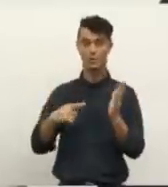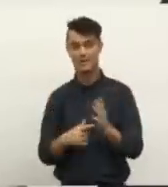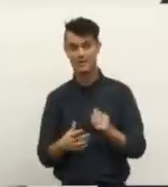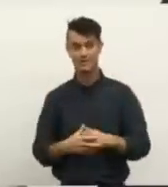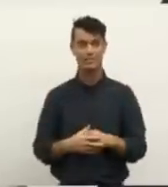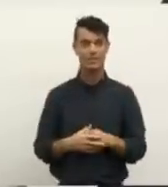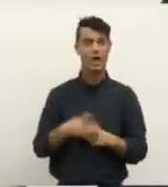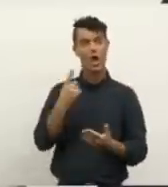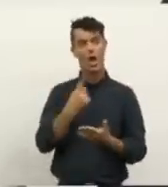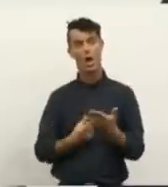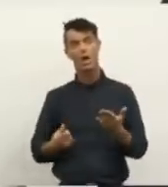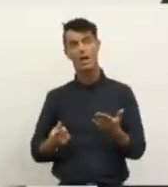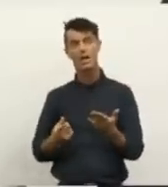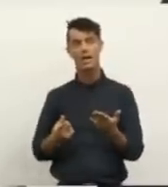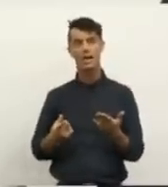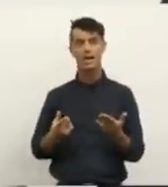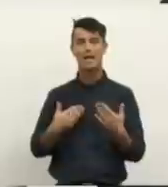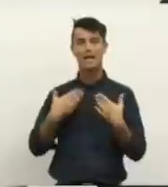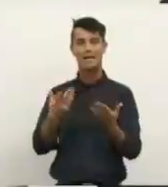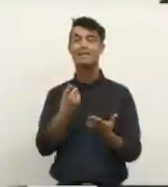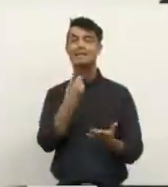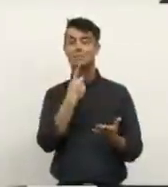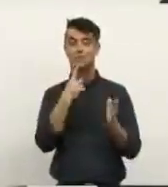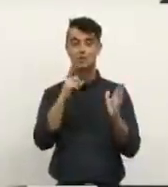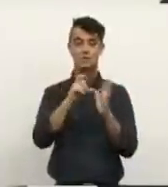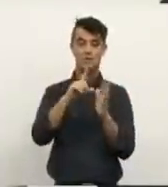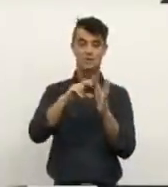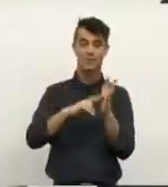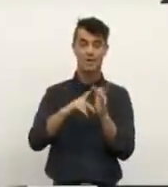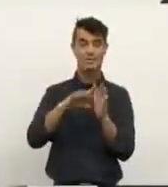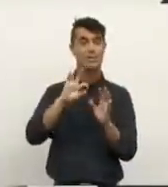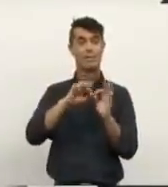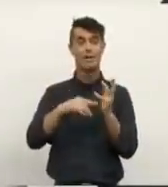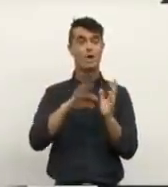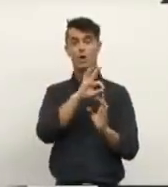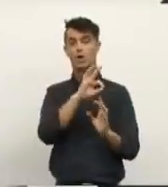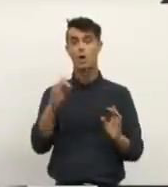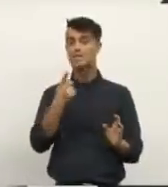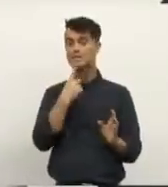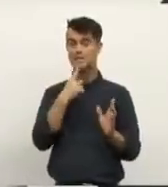doesn't just fund their speech device, but no speech pathologist.